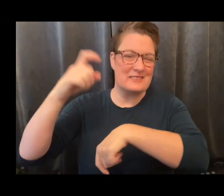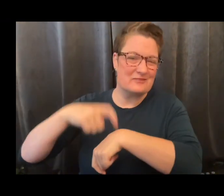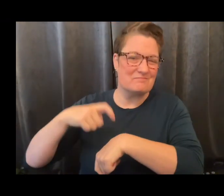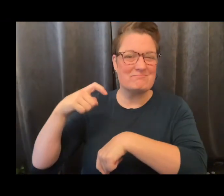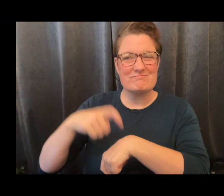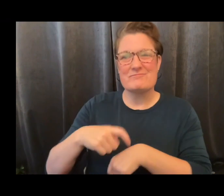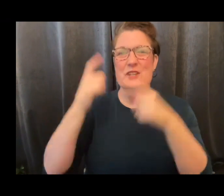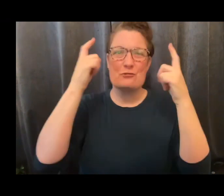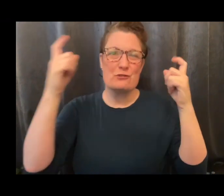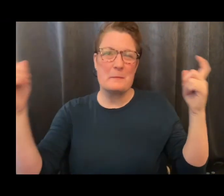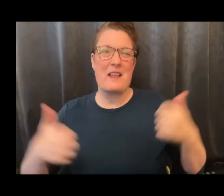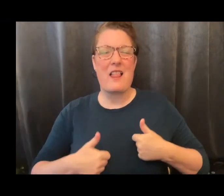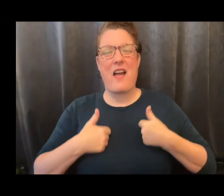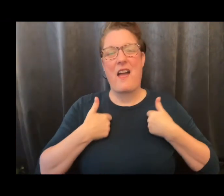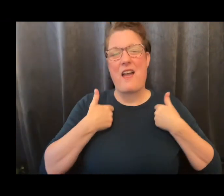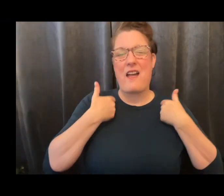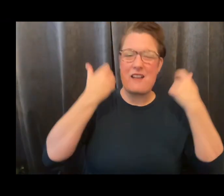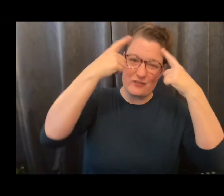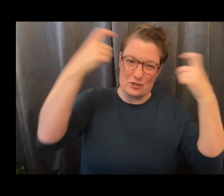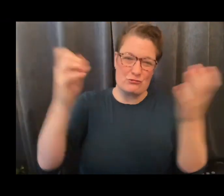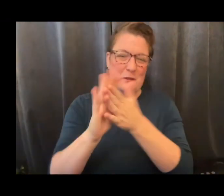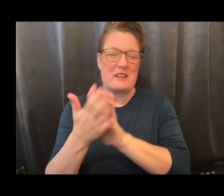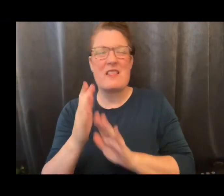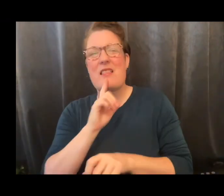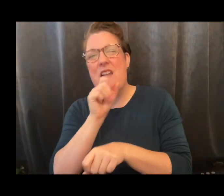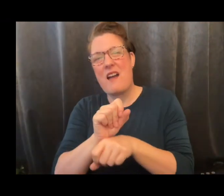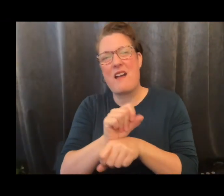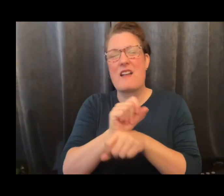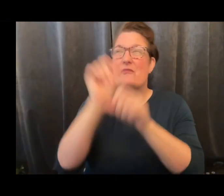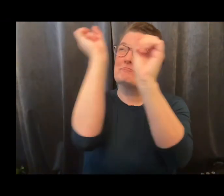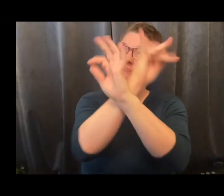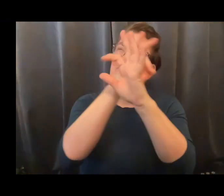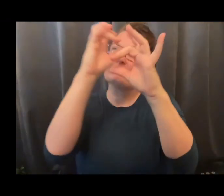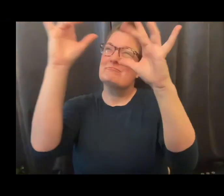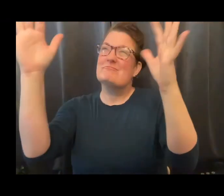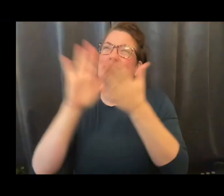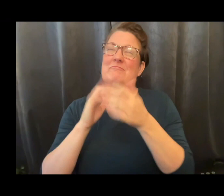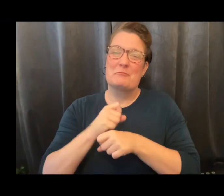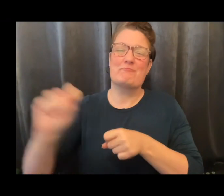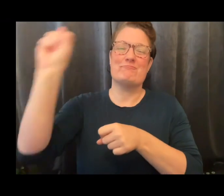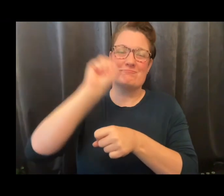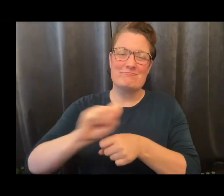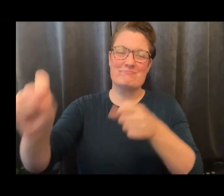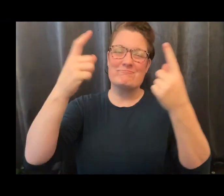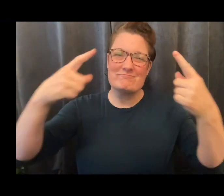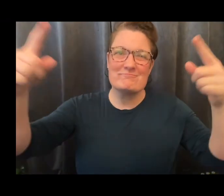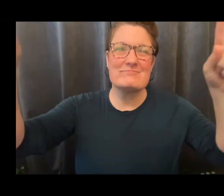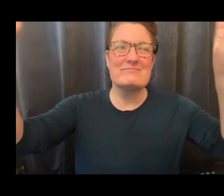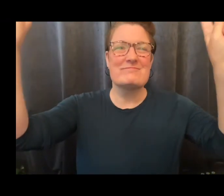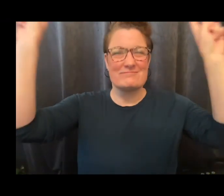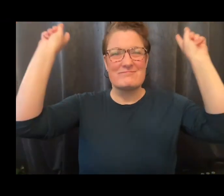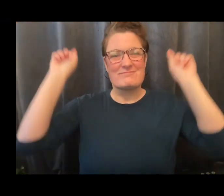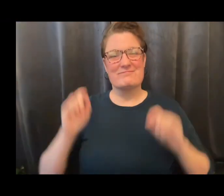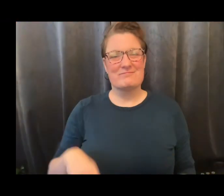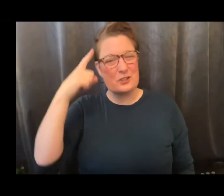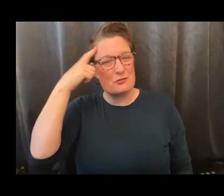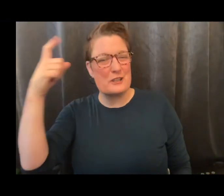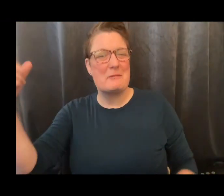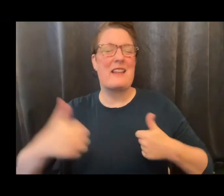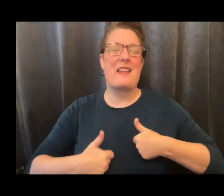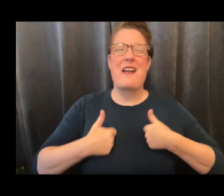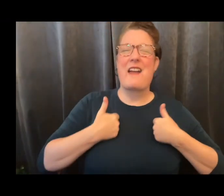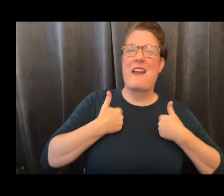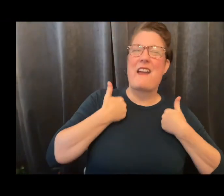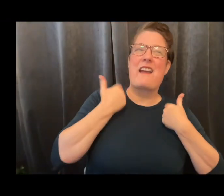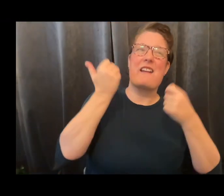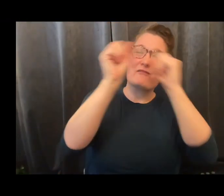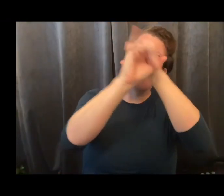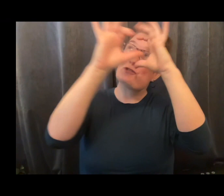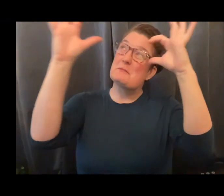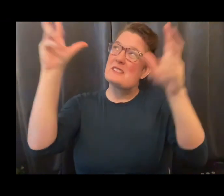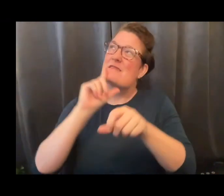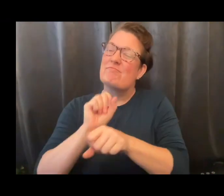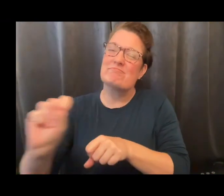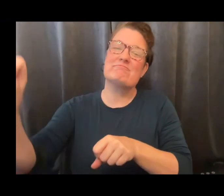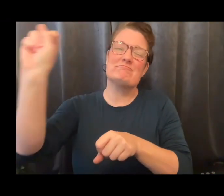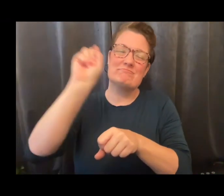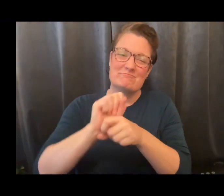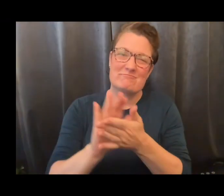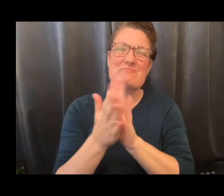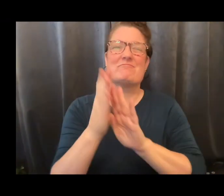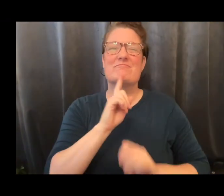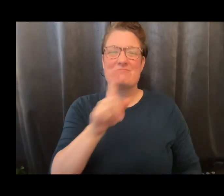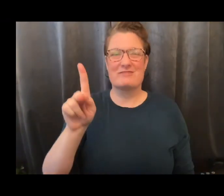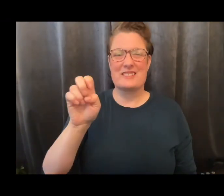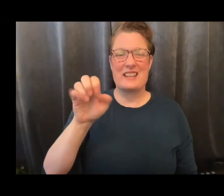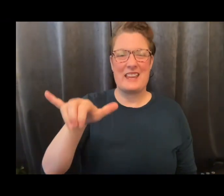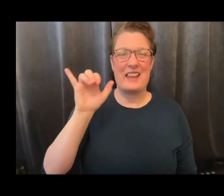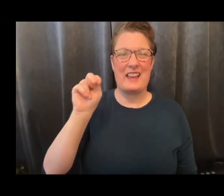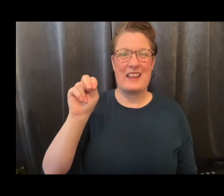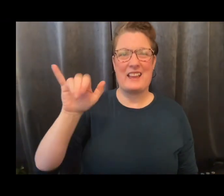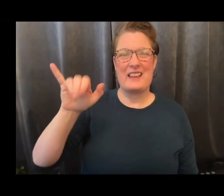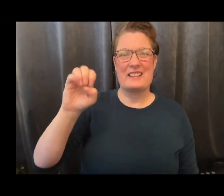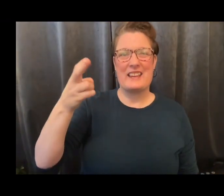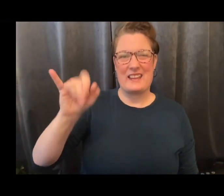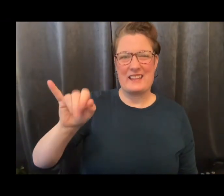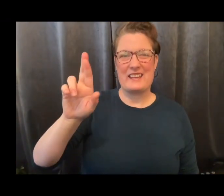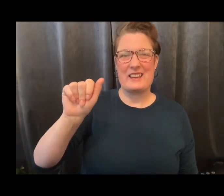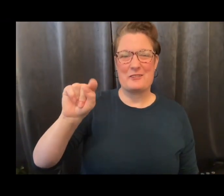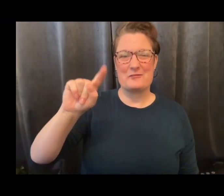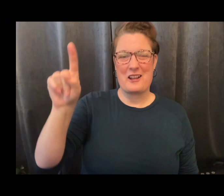Dream it alive, dream it alive, Keyn yehi ratzon.